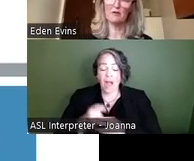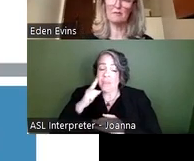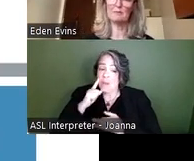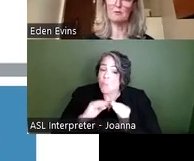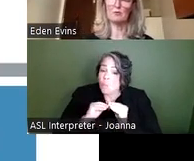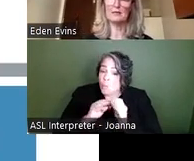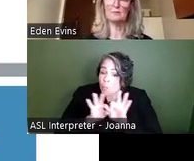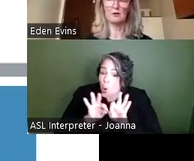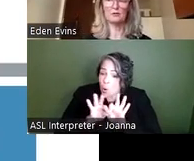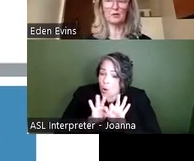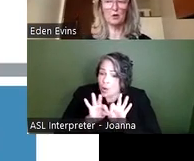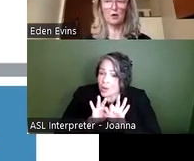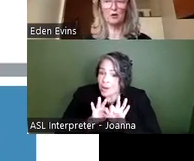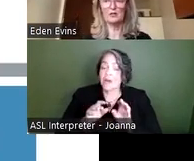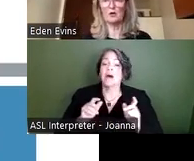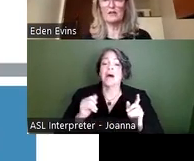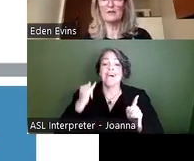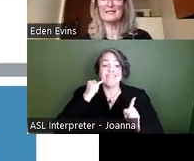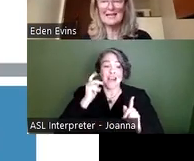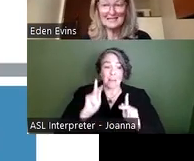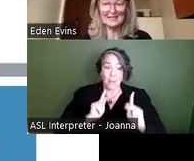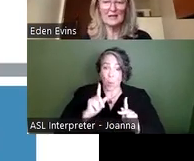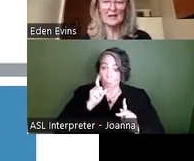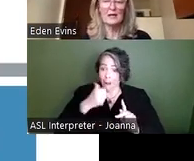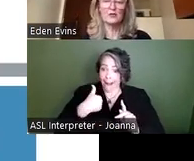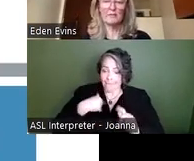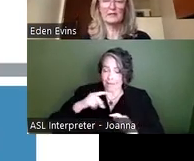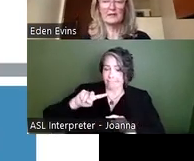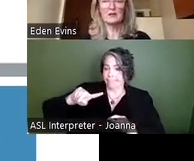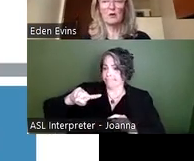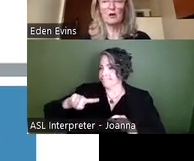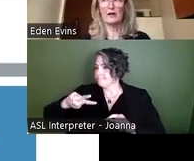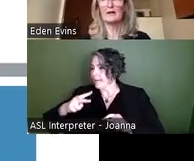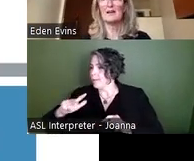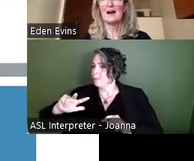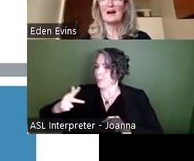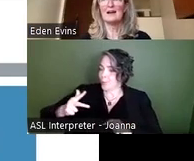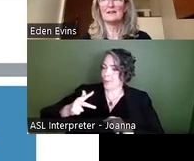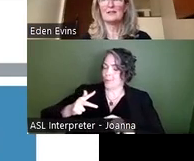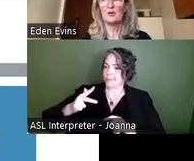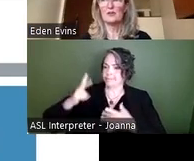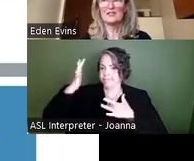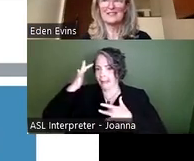for people with both, with co-occurring disorders if we tested treatments in co-occurring disorders,